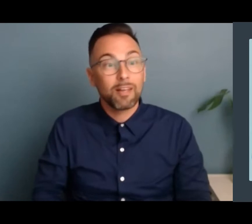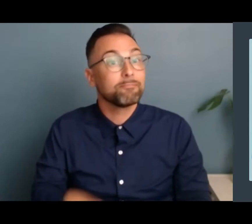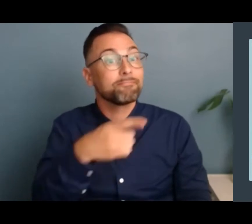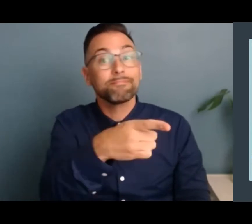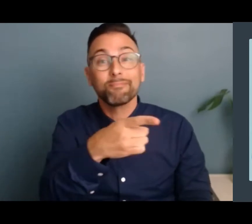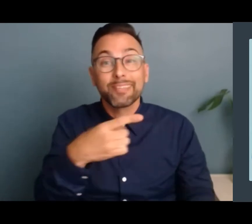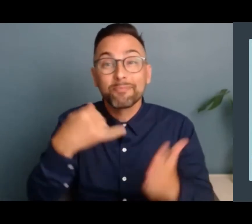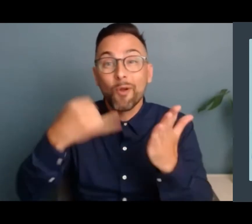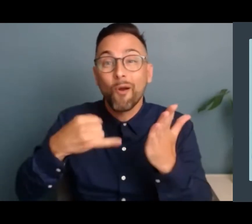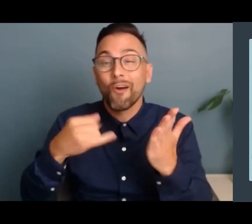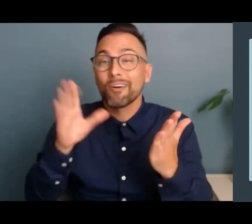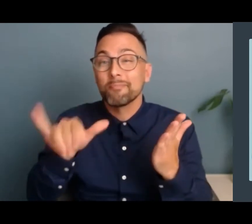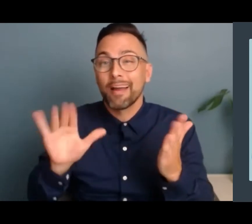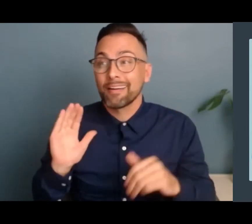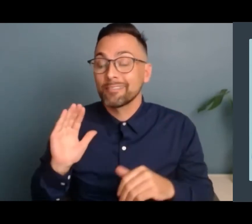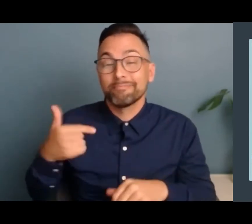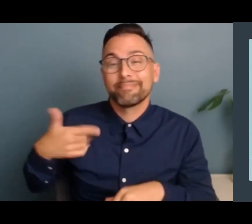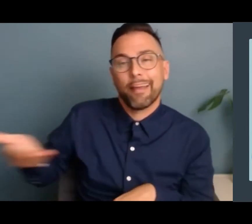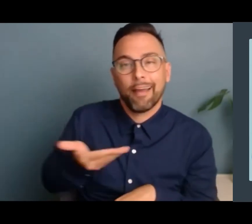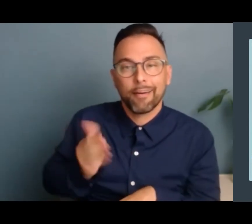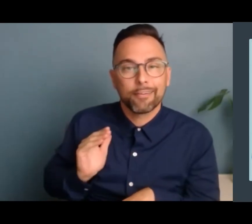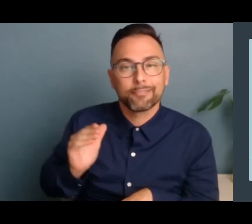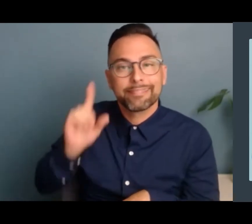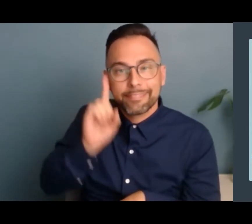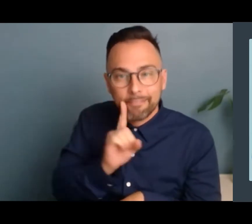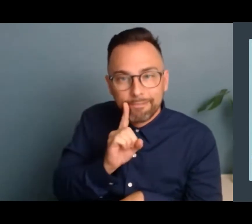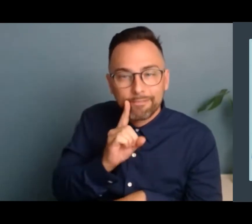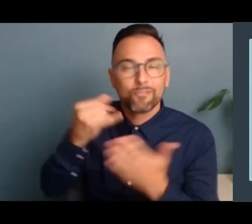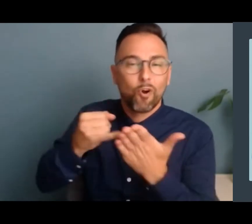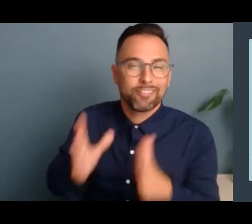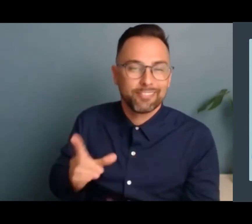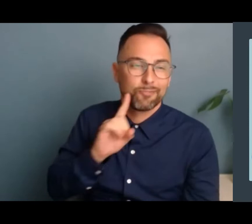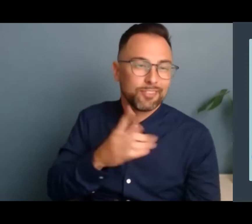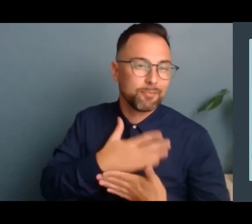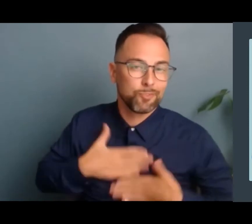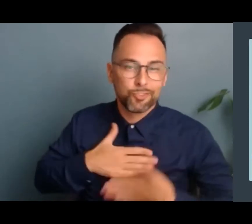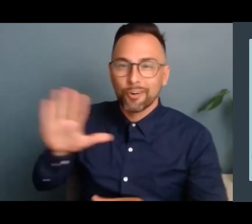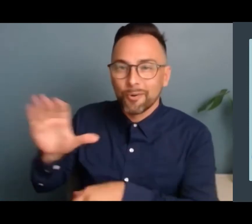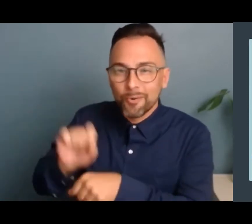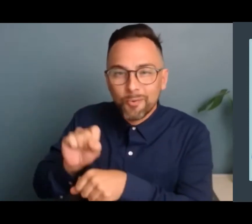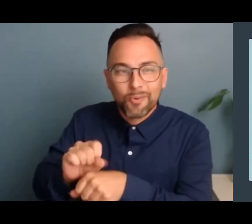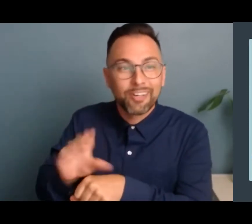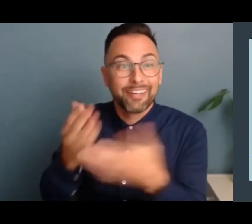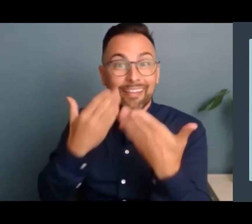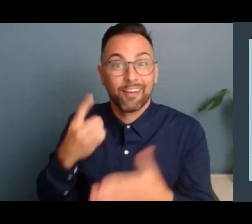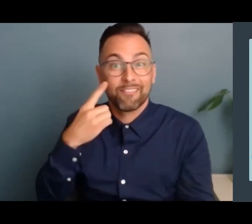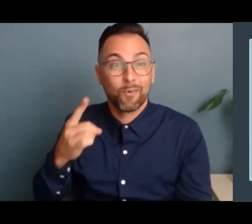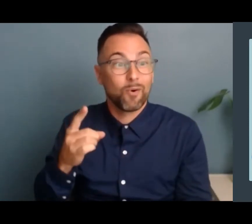I encourage you to take a look at it itself. And also, for this slide, we hired a deaf artist